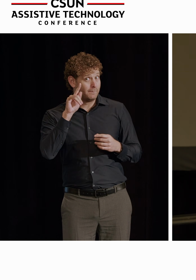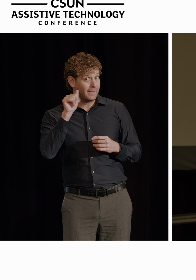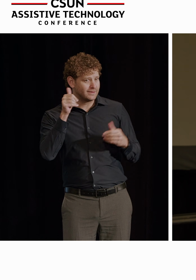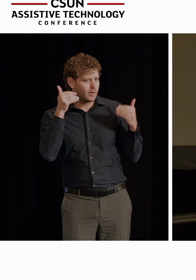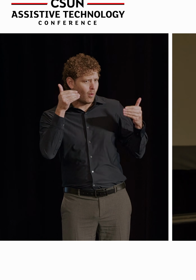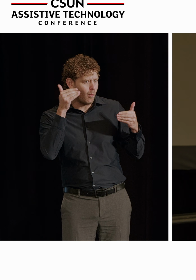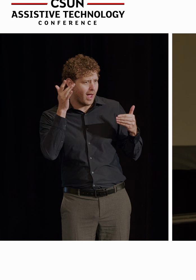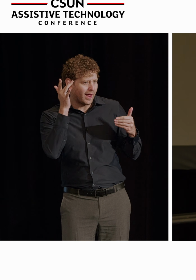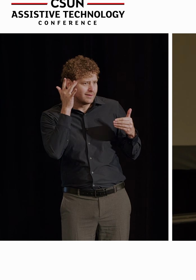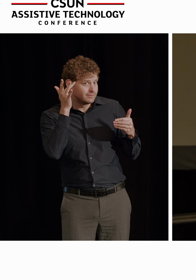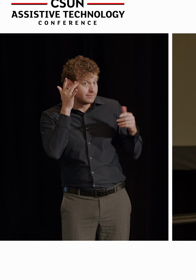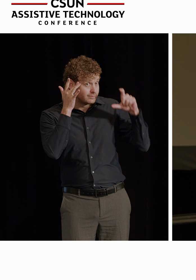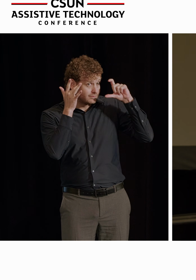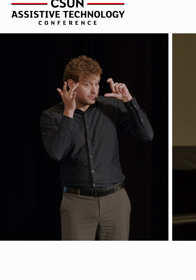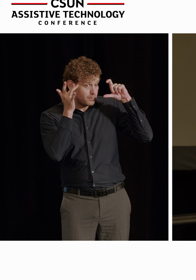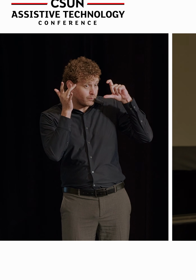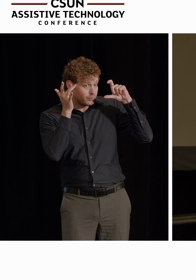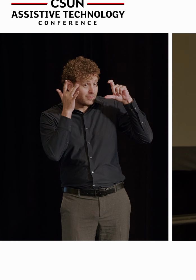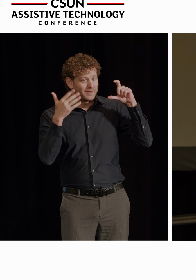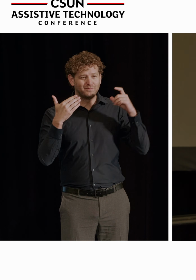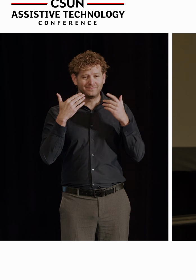Got it, thanks, that's for the memory book there.